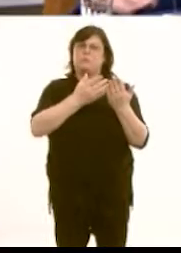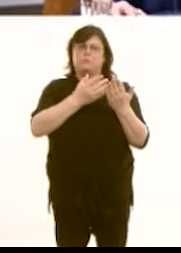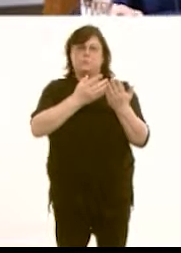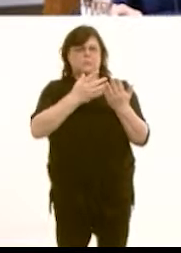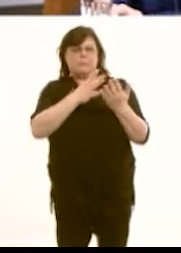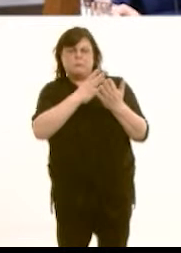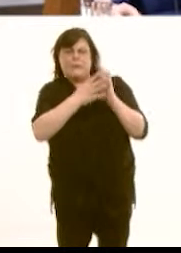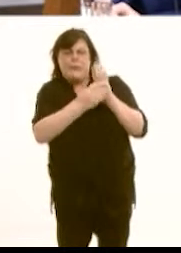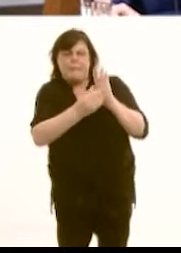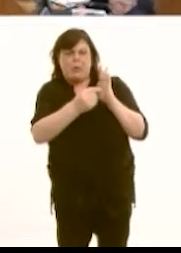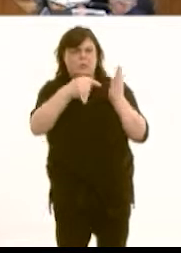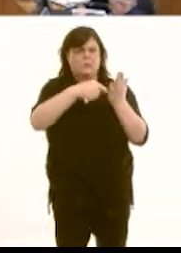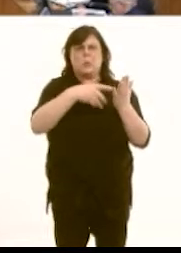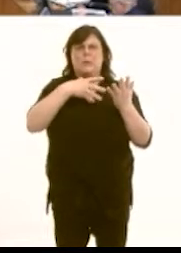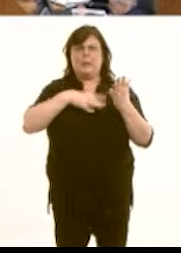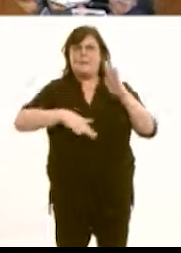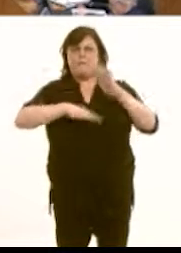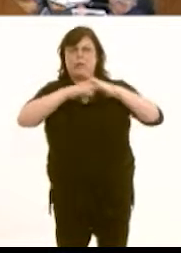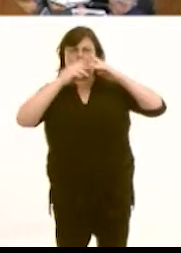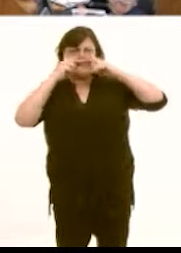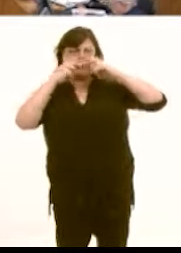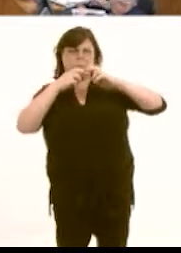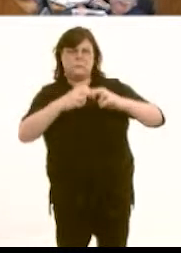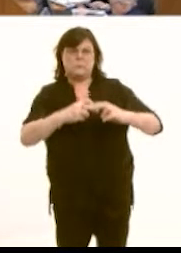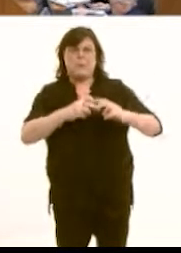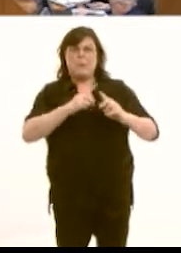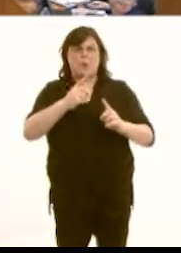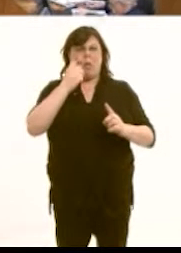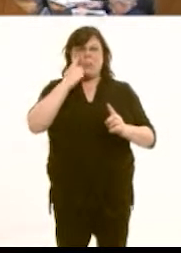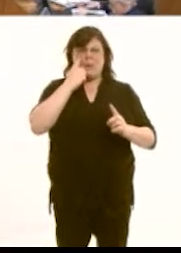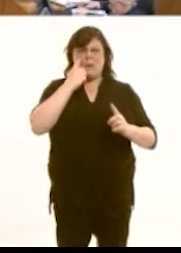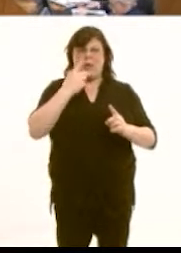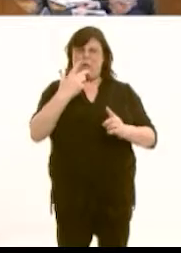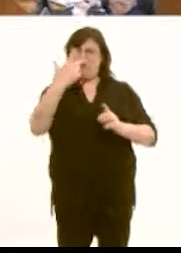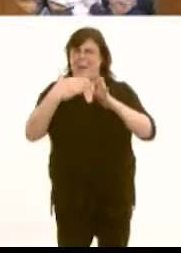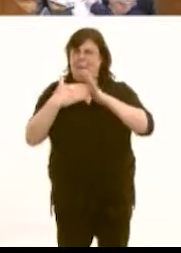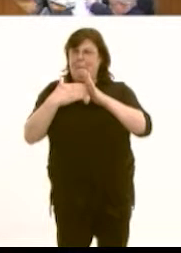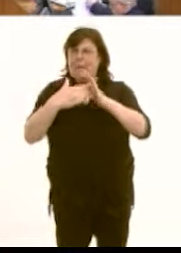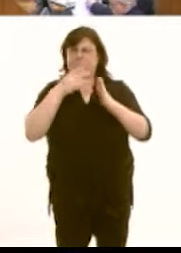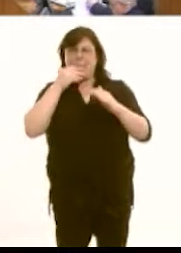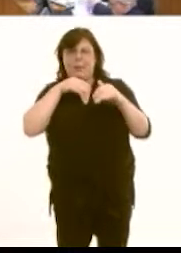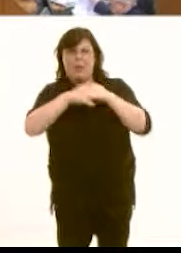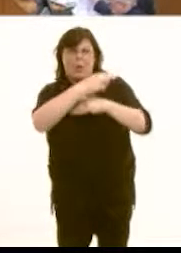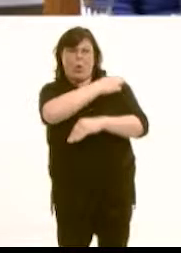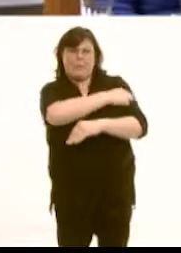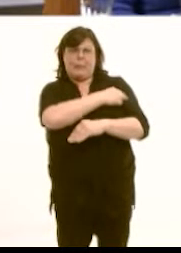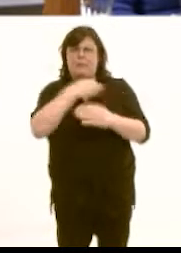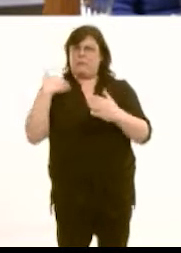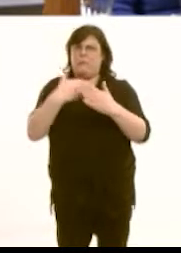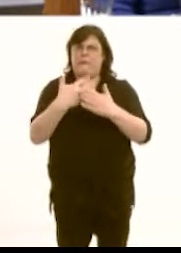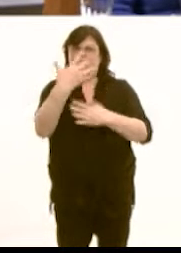But, as I say, against the context of 12 cases out of 3 million admissions in five years,